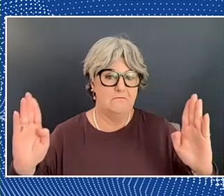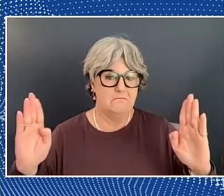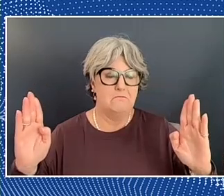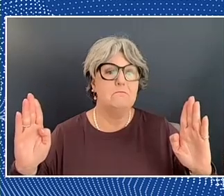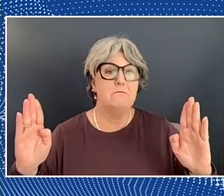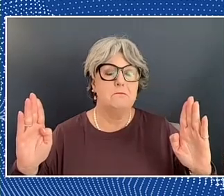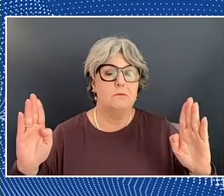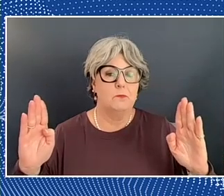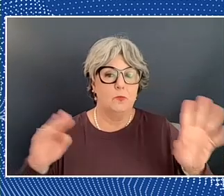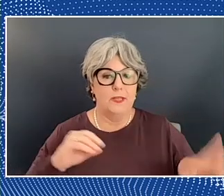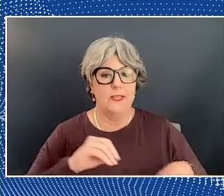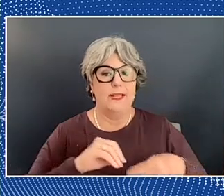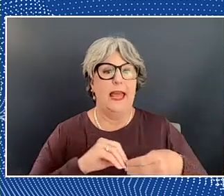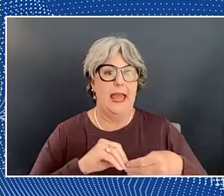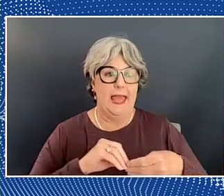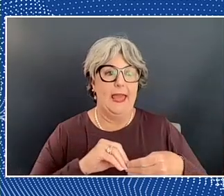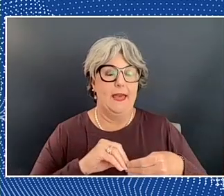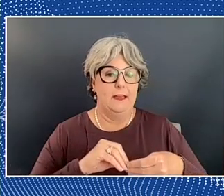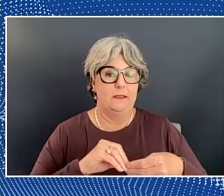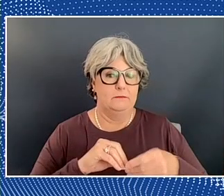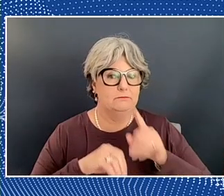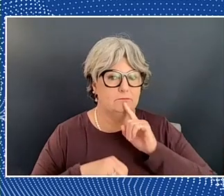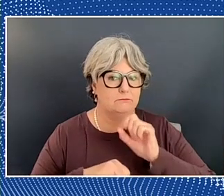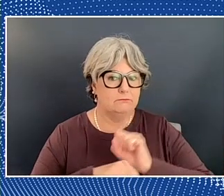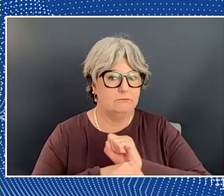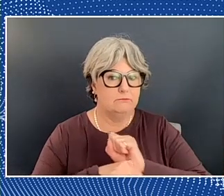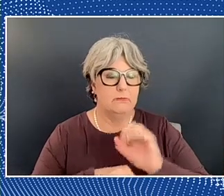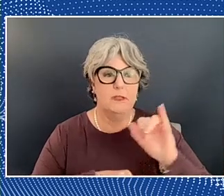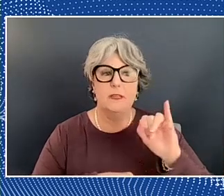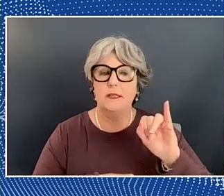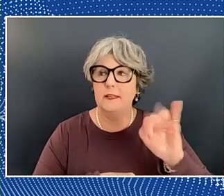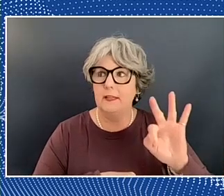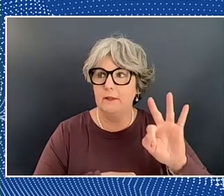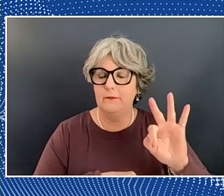in definitely, so if you please call in, w